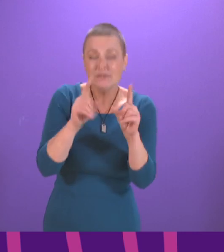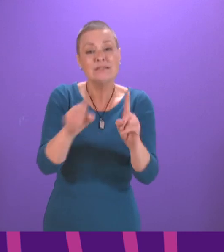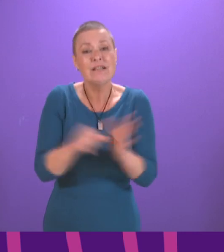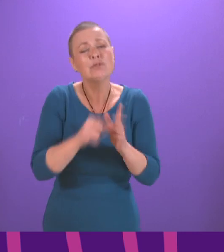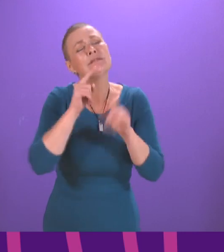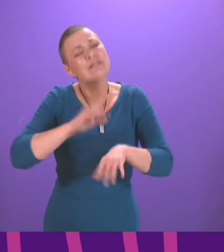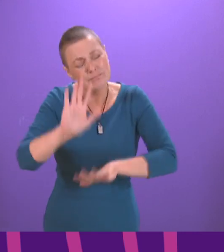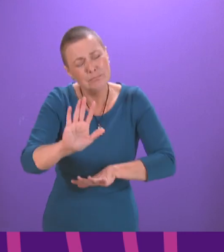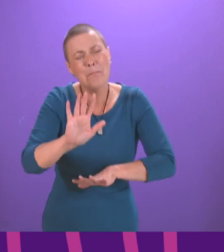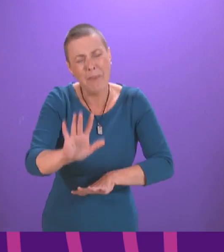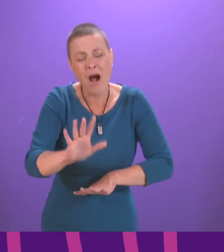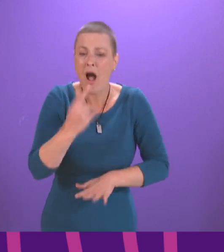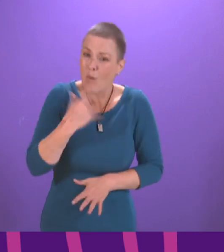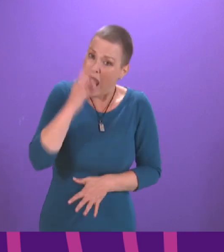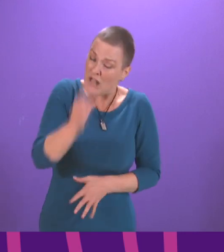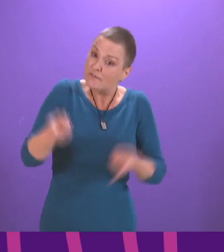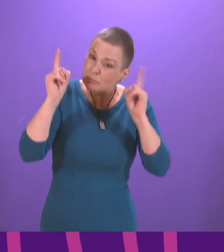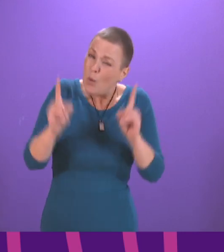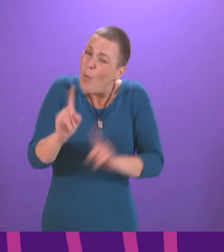balance that it must strike at this difficult time. What considerations can be given in